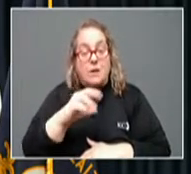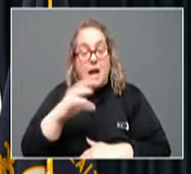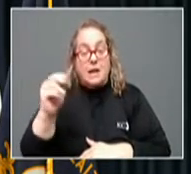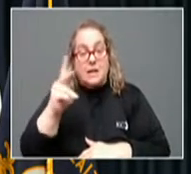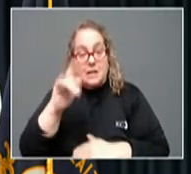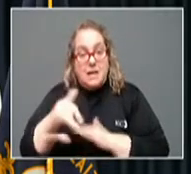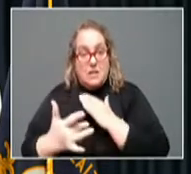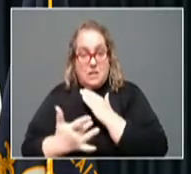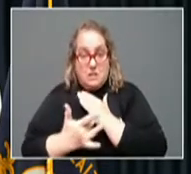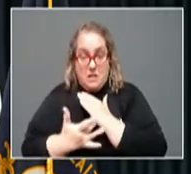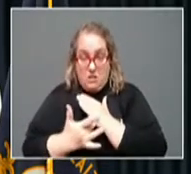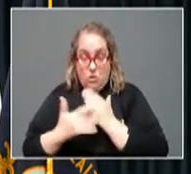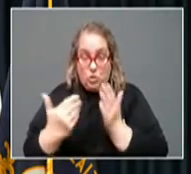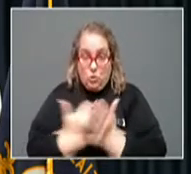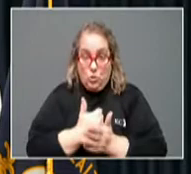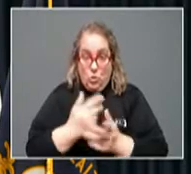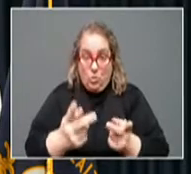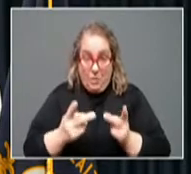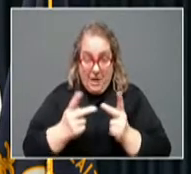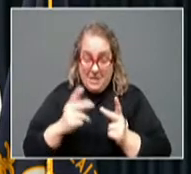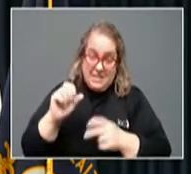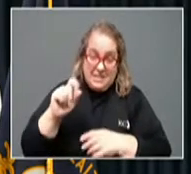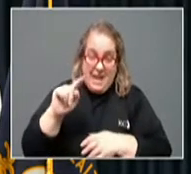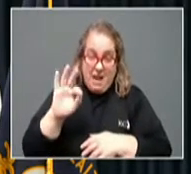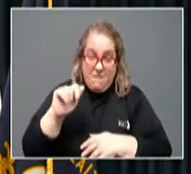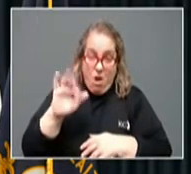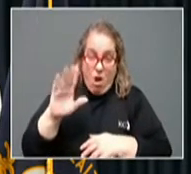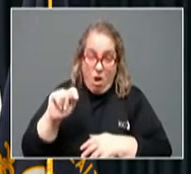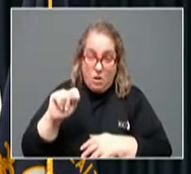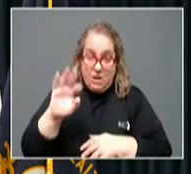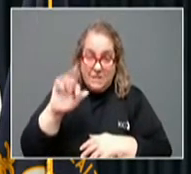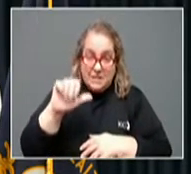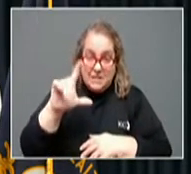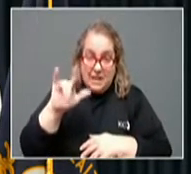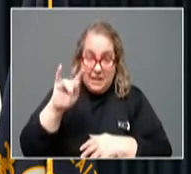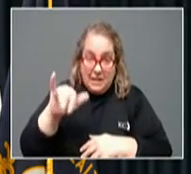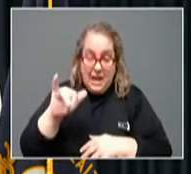on site at Blue Oval SK Battery Park will allow Kentucky ins to develop the